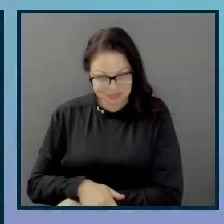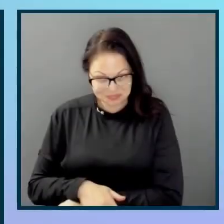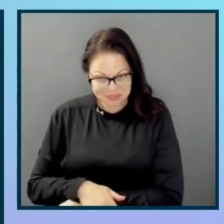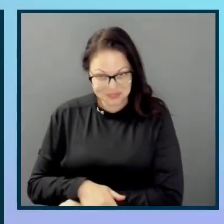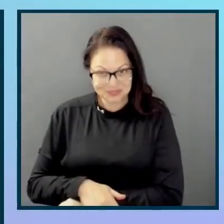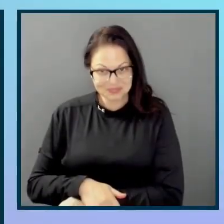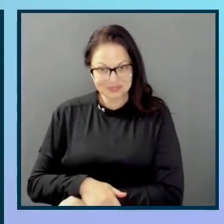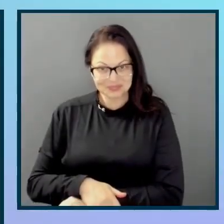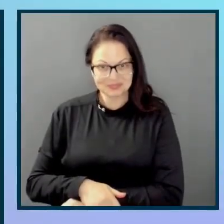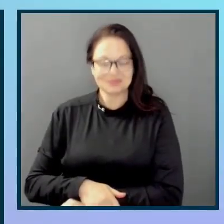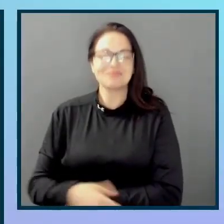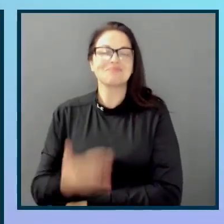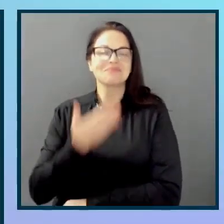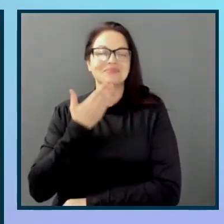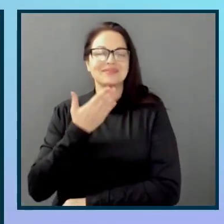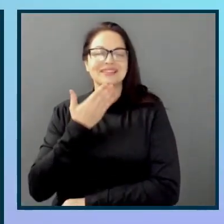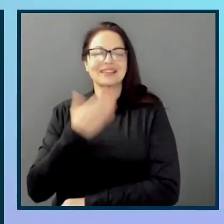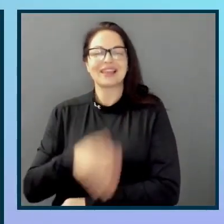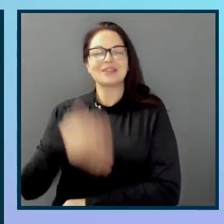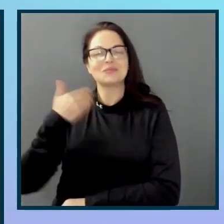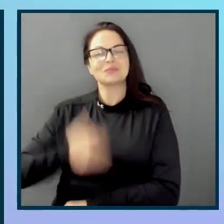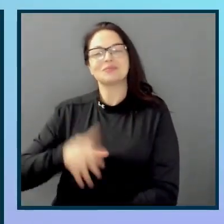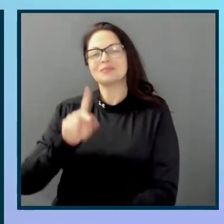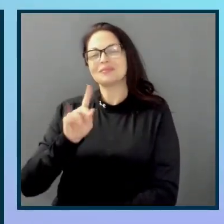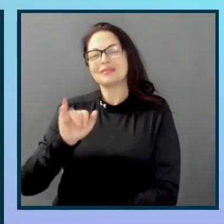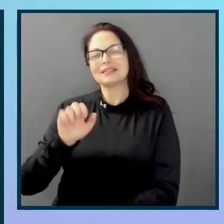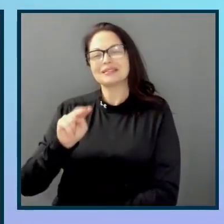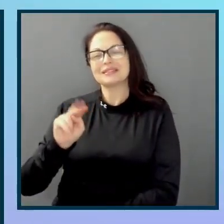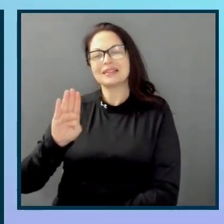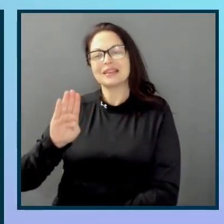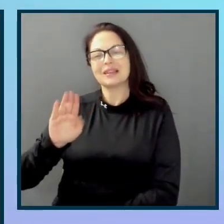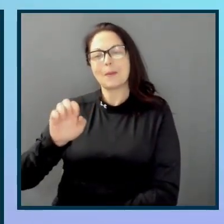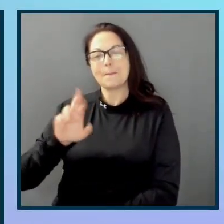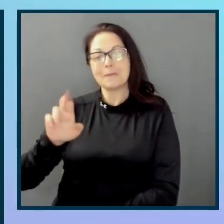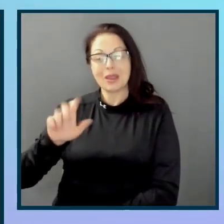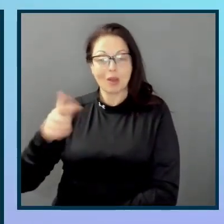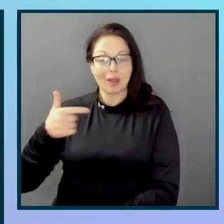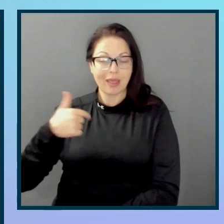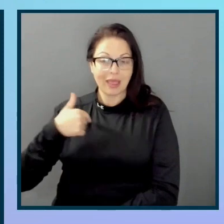Yeah. Hi, my name's Dylan Barrell. I'm a Chief Technology Officer at Deque.